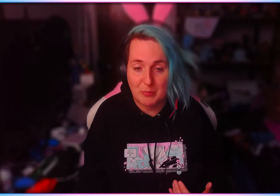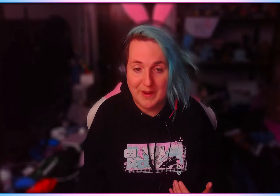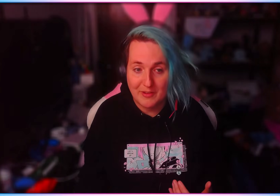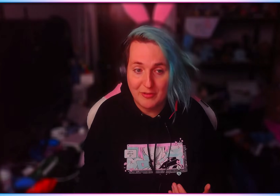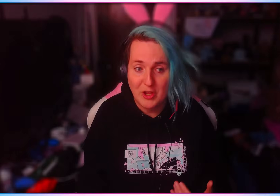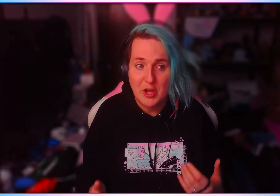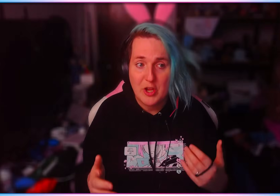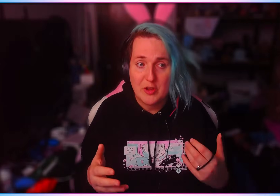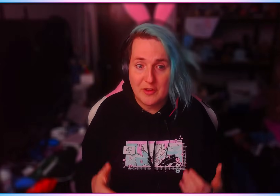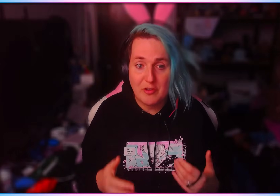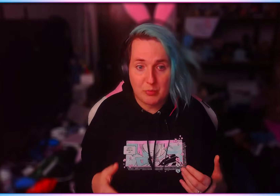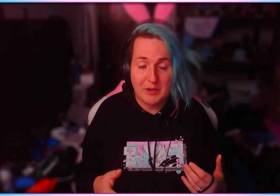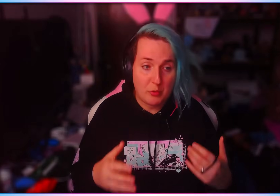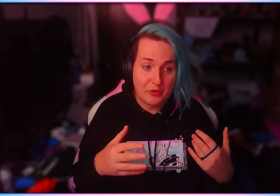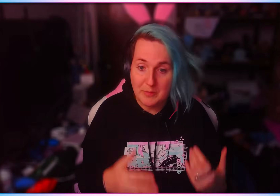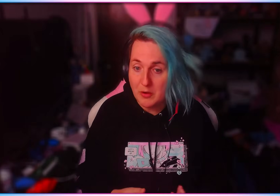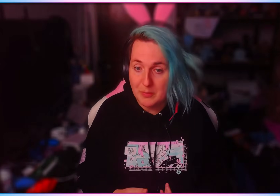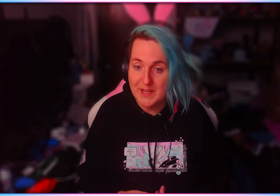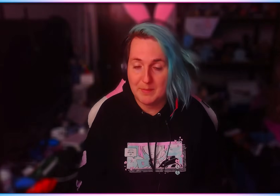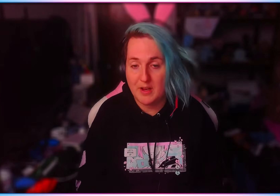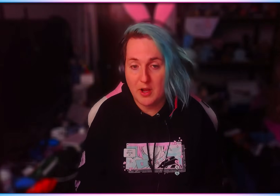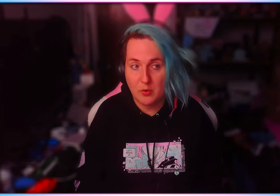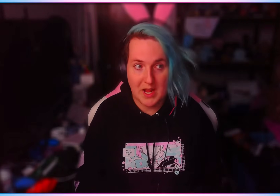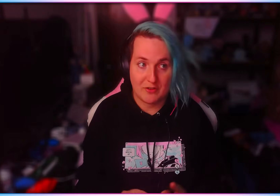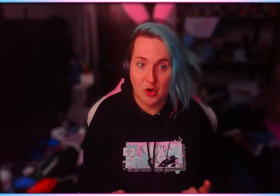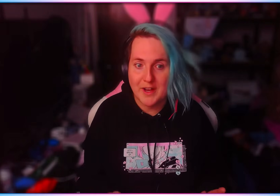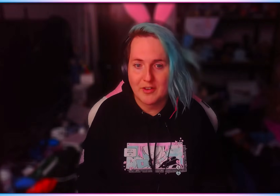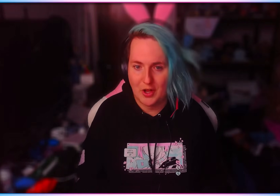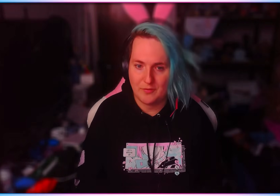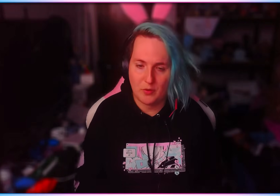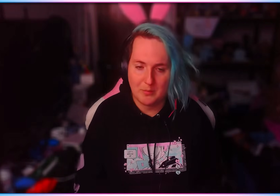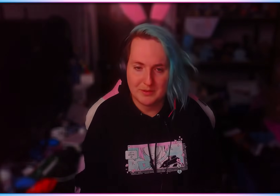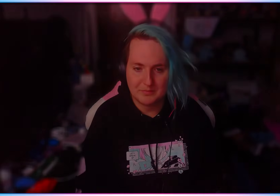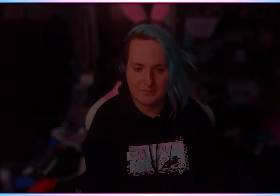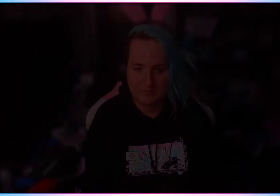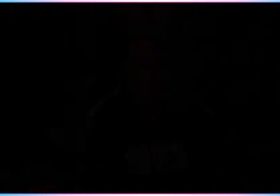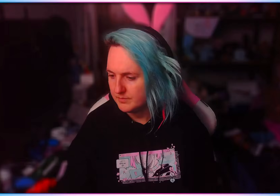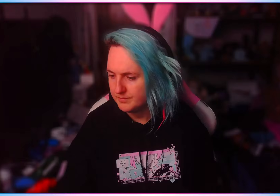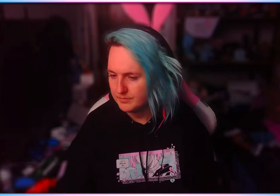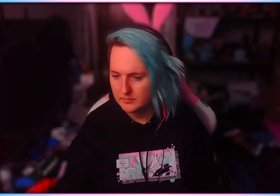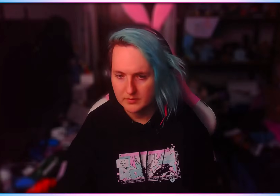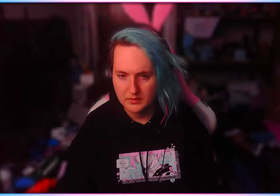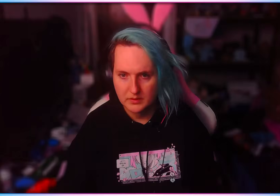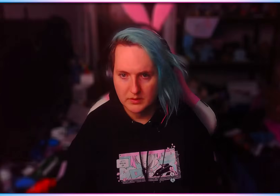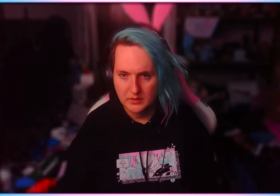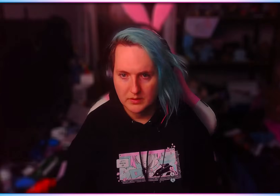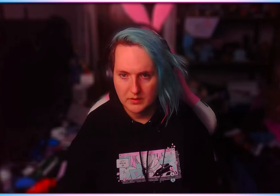spaces, this is a resource I'm going to be keeping an eye on and trying to learn from.